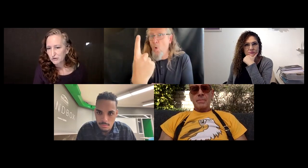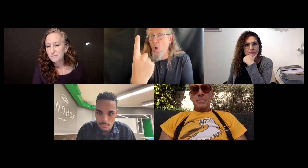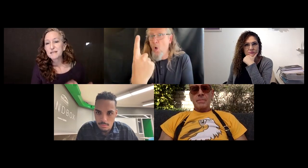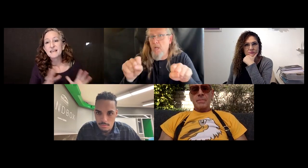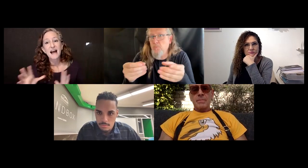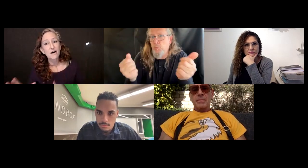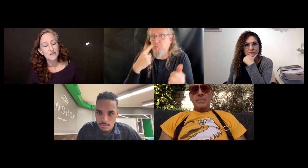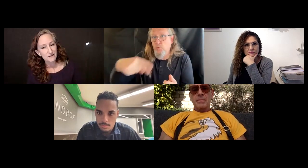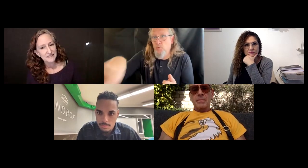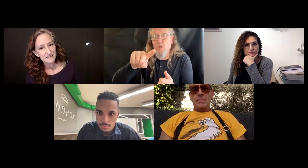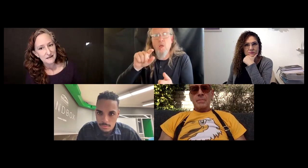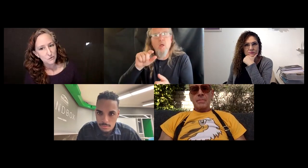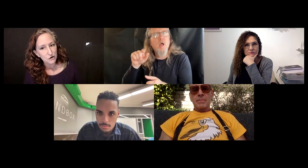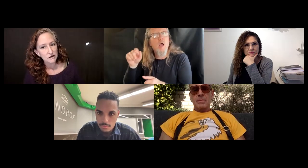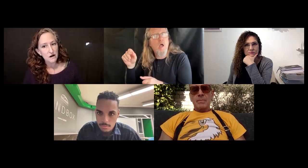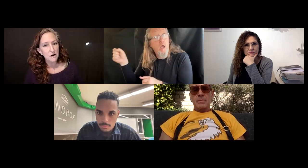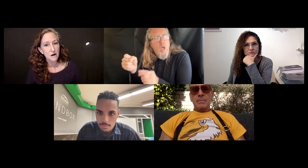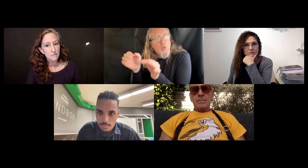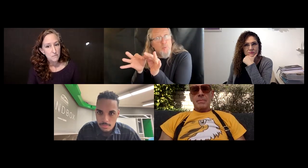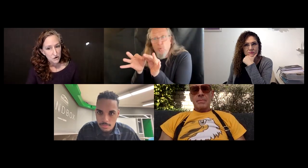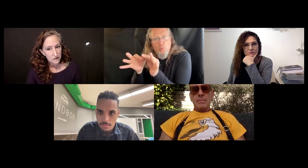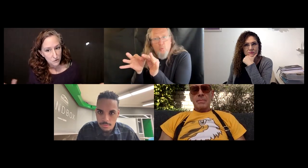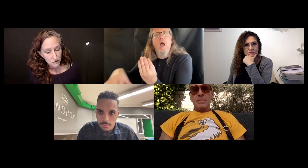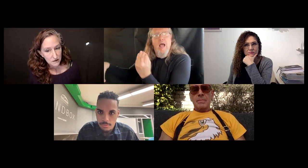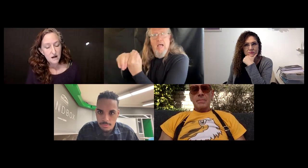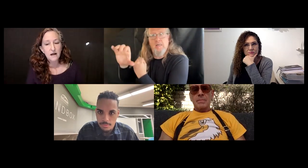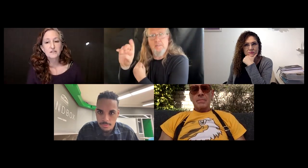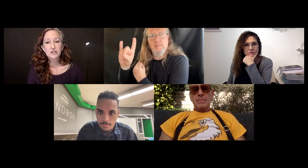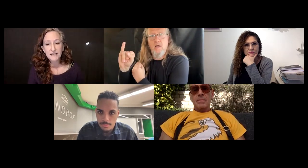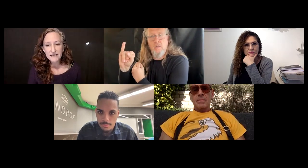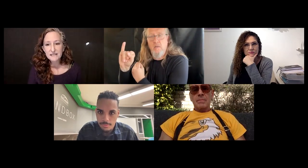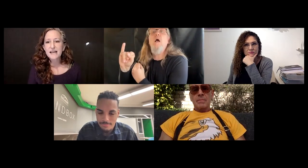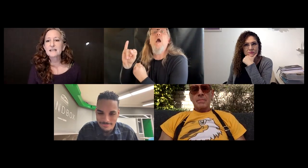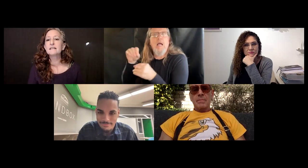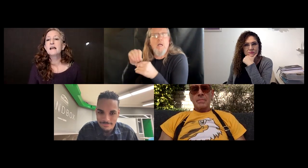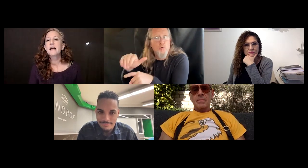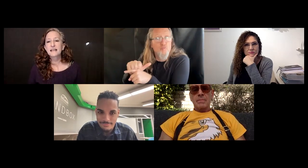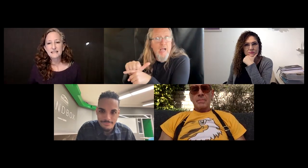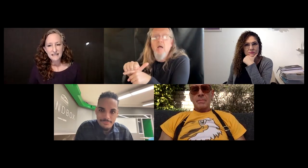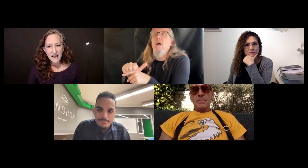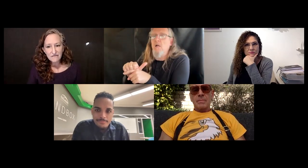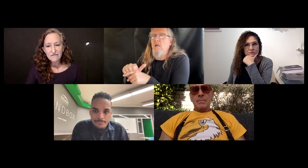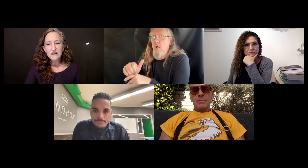But now that we see them more and more on screen and in life, deaf people realize.